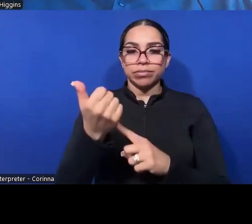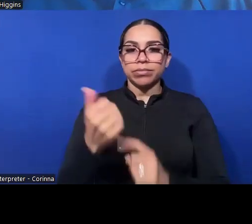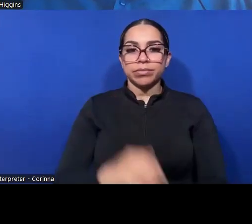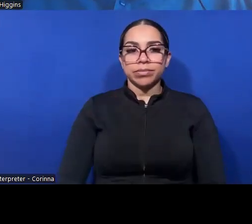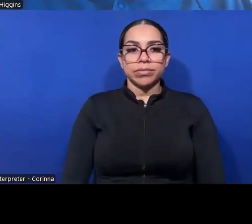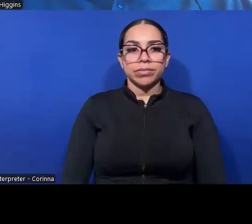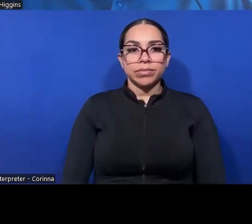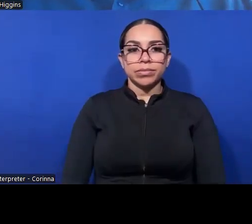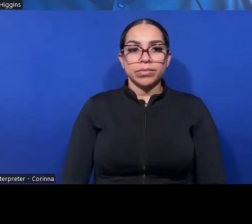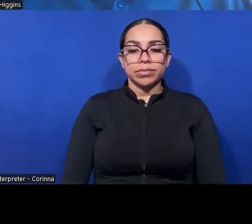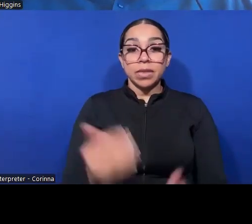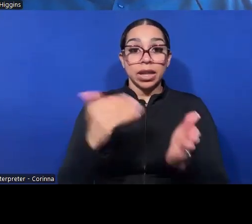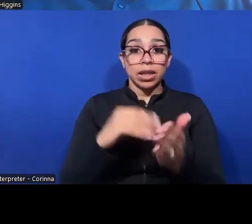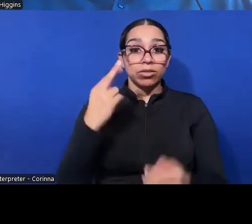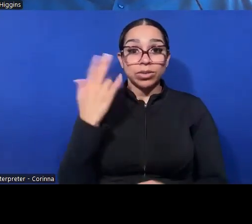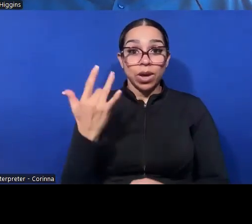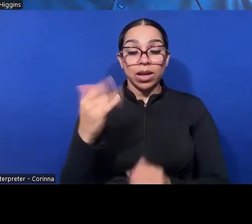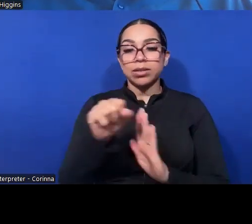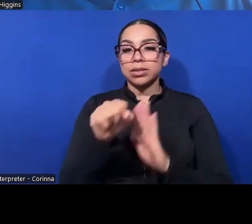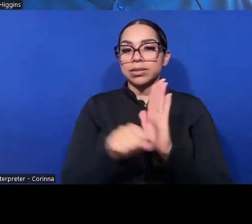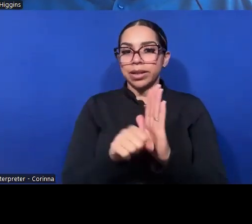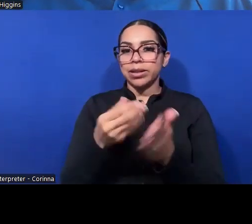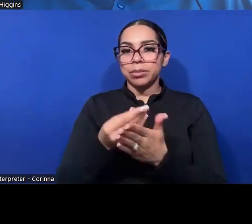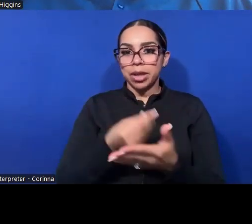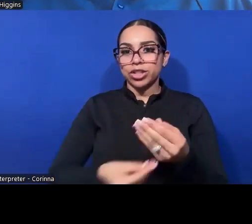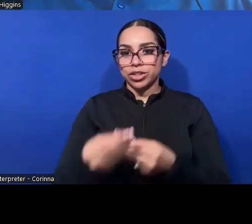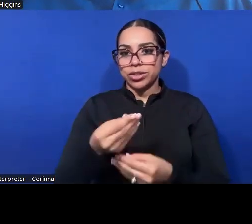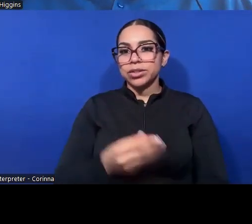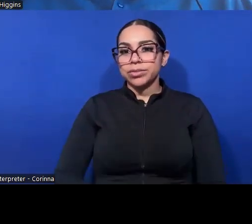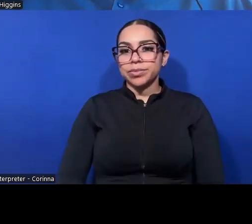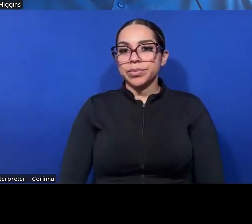Again, the reason why is because of the state budget.